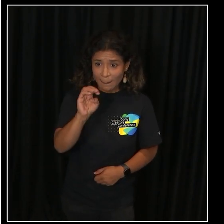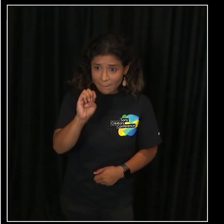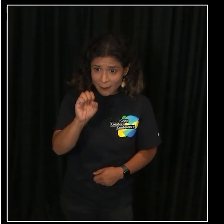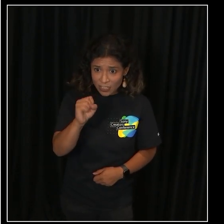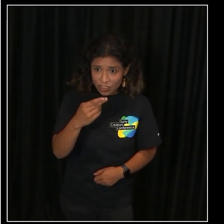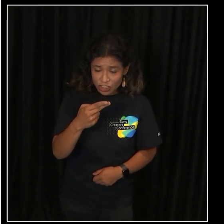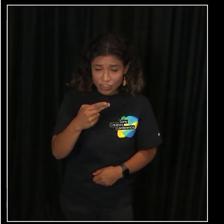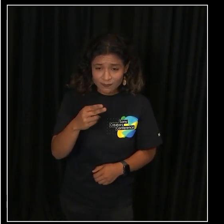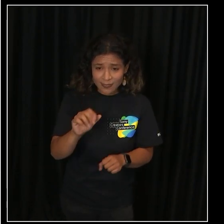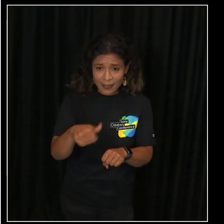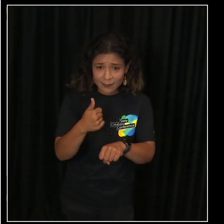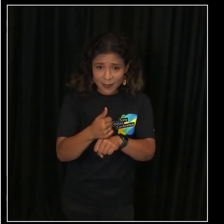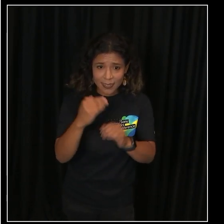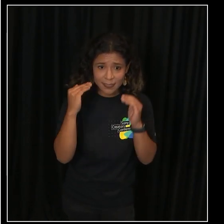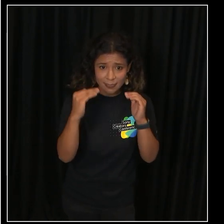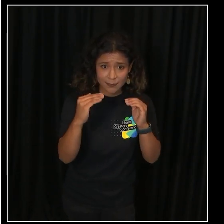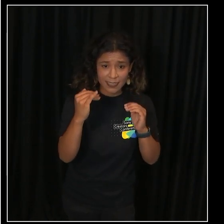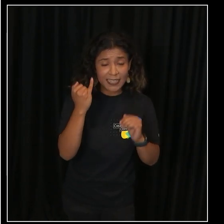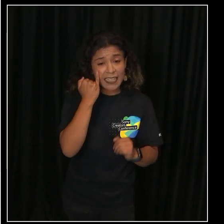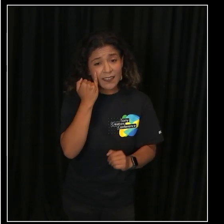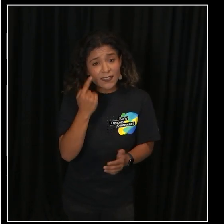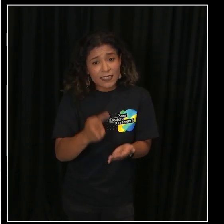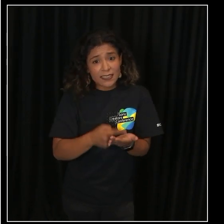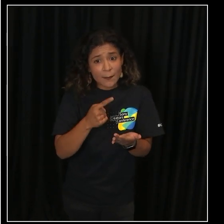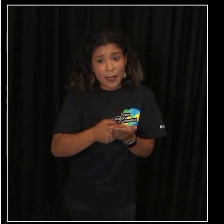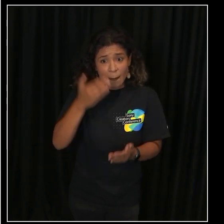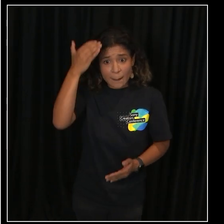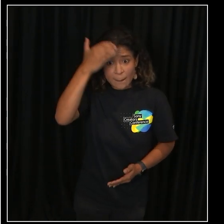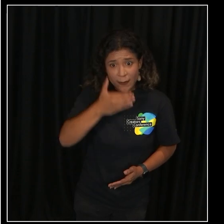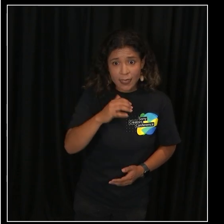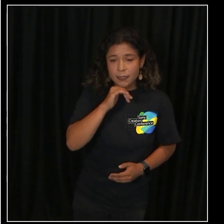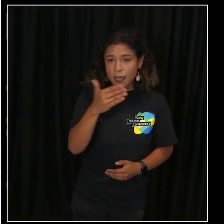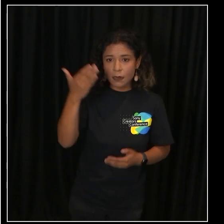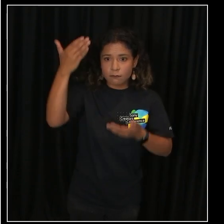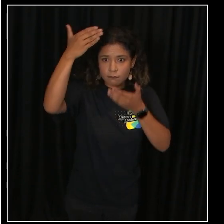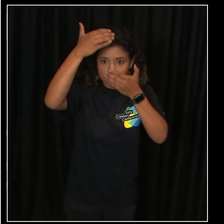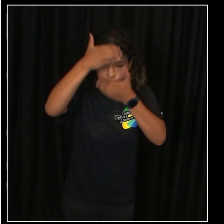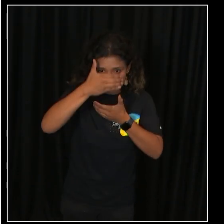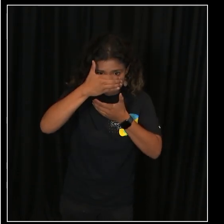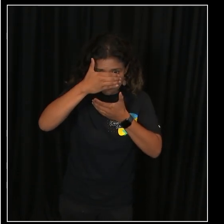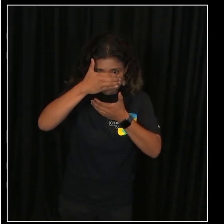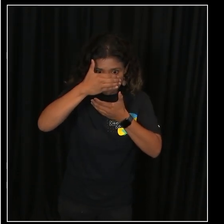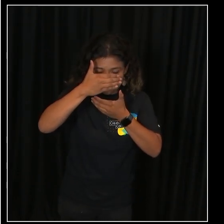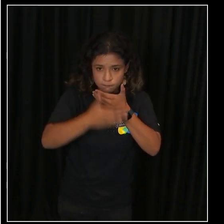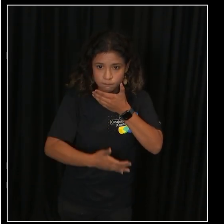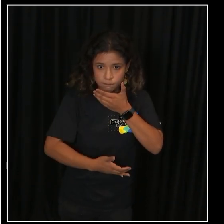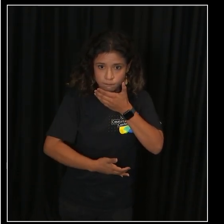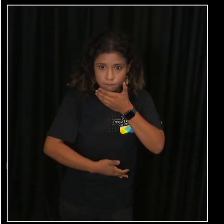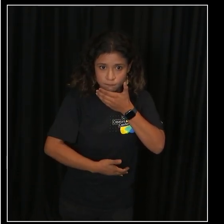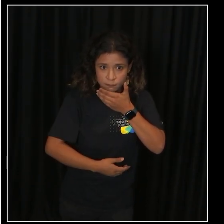we realized that sometimes if the mask imply that didn't fully cover a head, the NeRF would actually hallucinate a head for us.